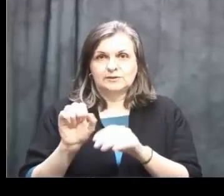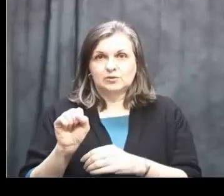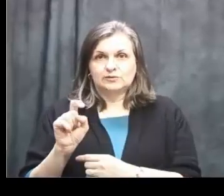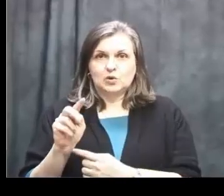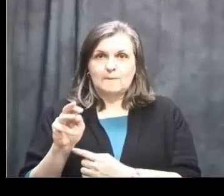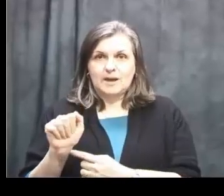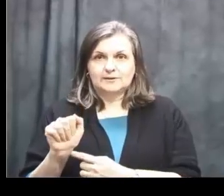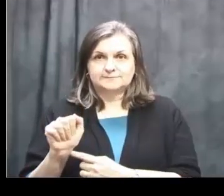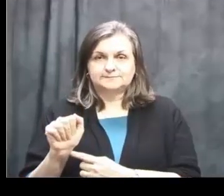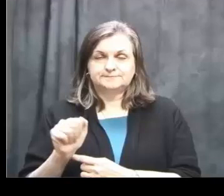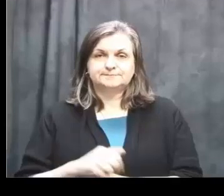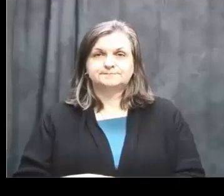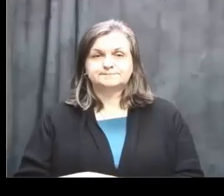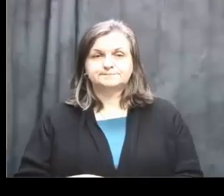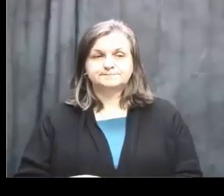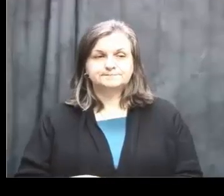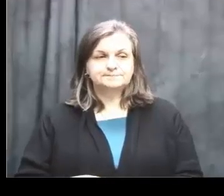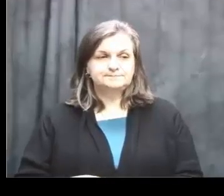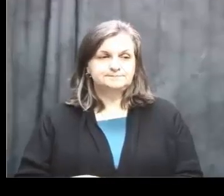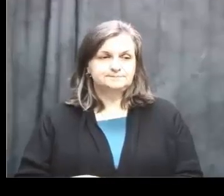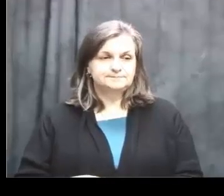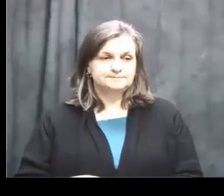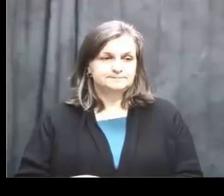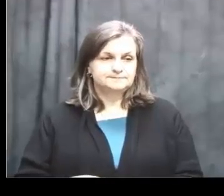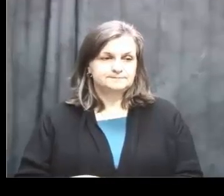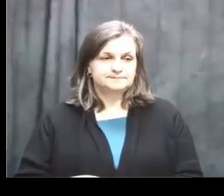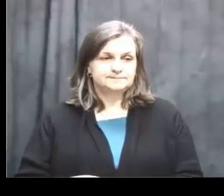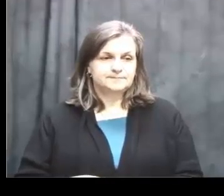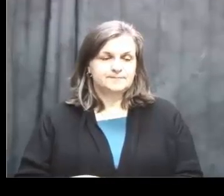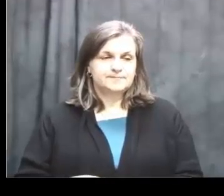lines and actually allows of the stoma to close